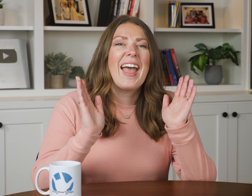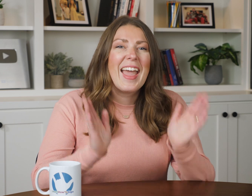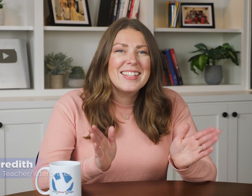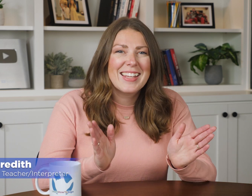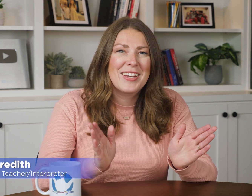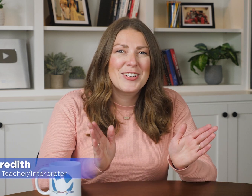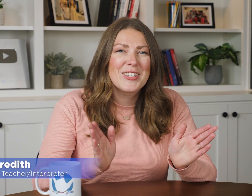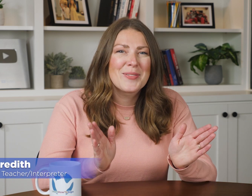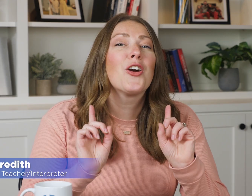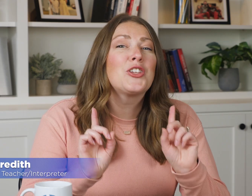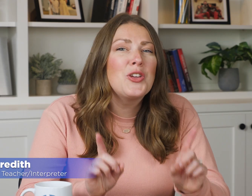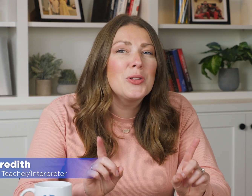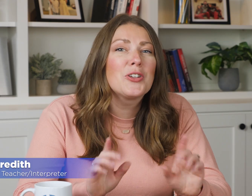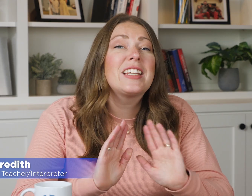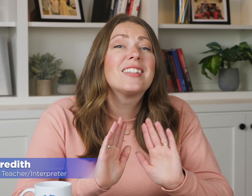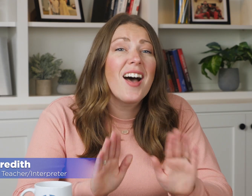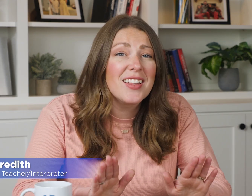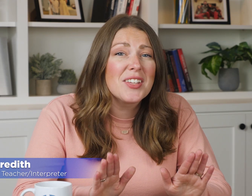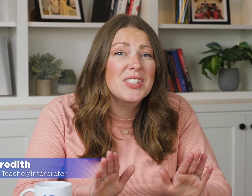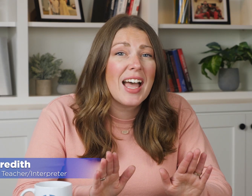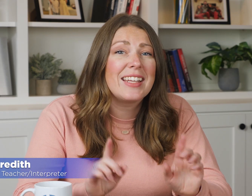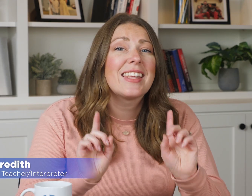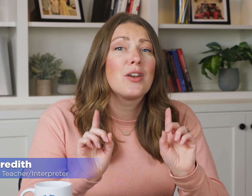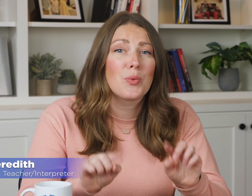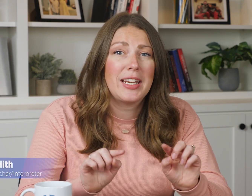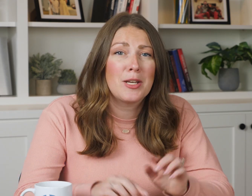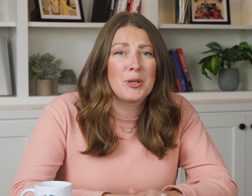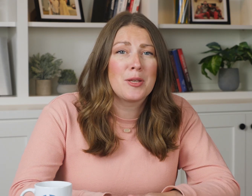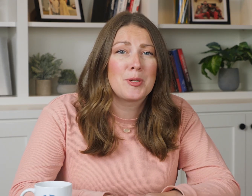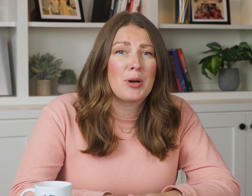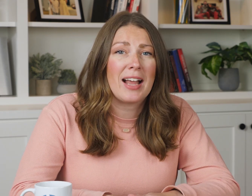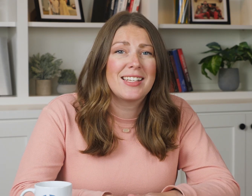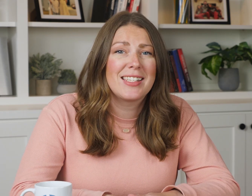Hey signers, are you learning tons of signs and ready to put them to practice?